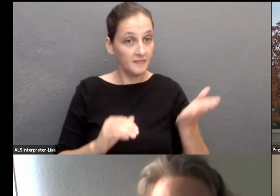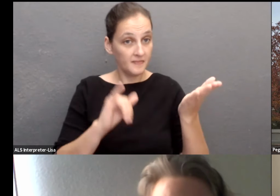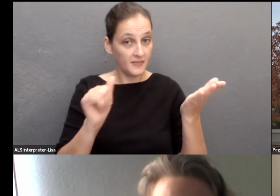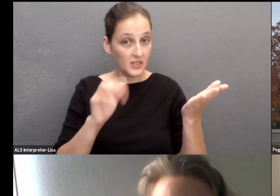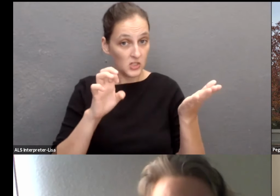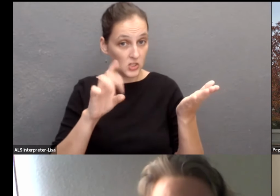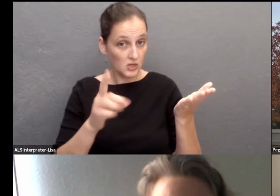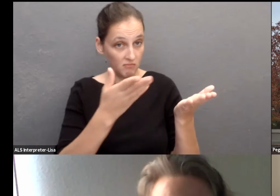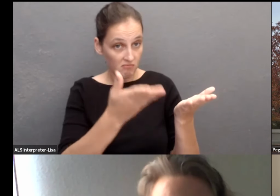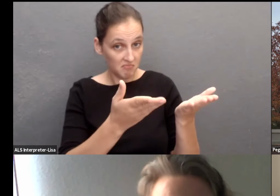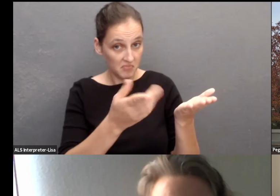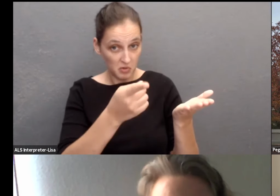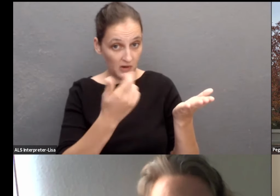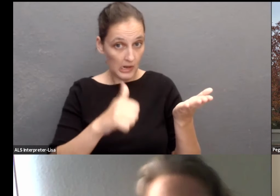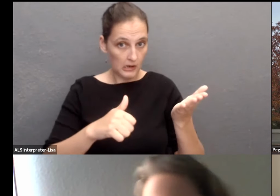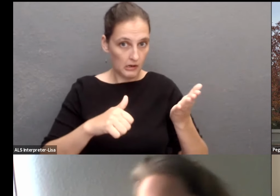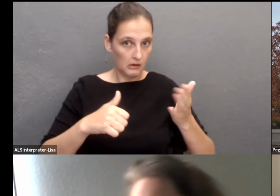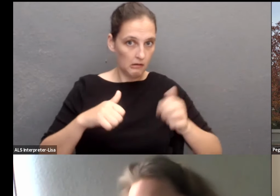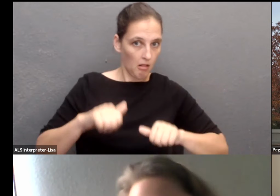have any hesitancy , and you know, how did